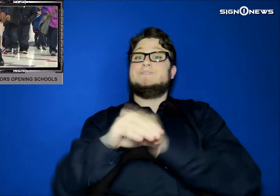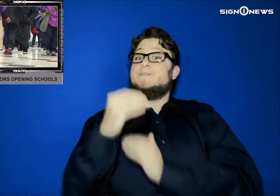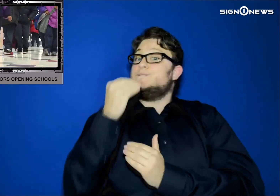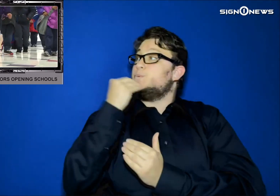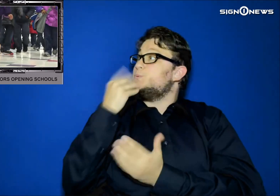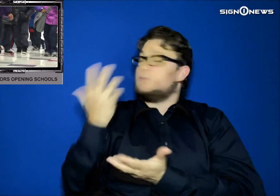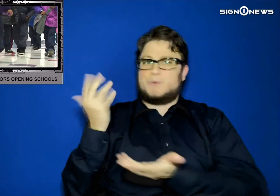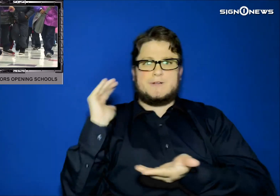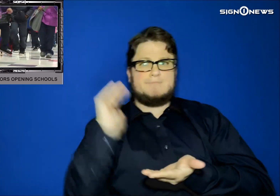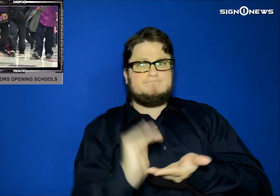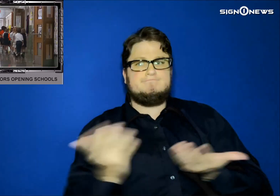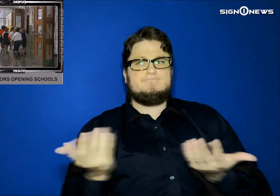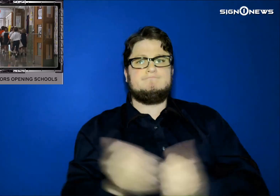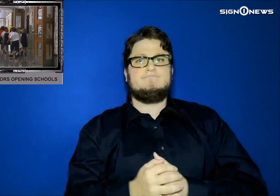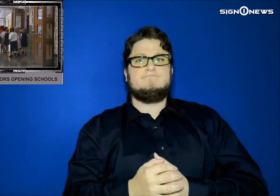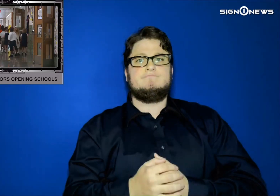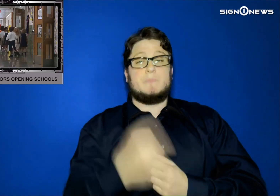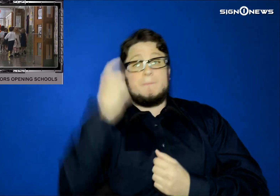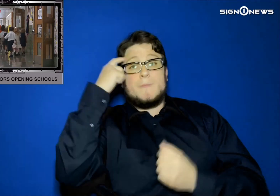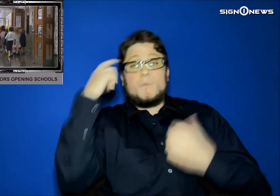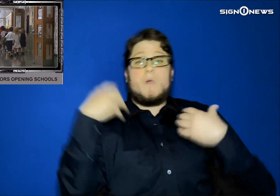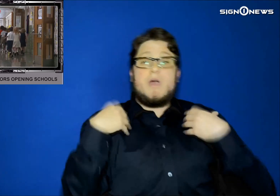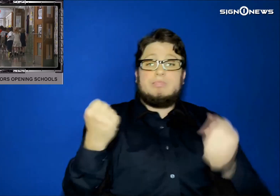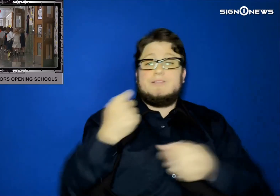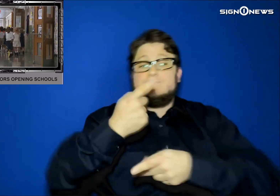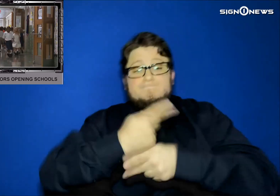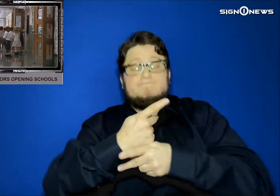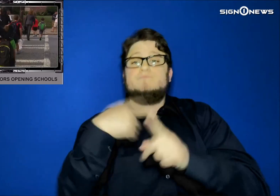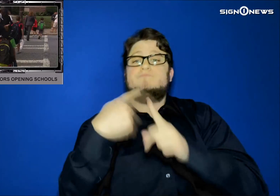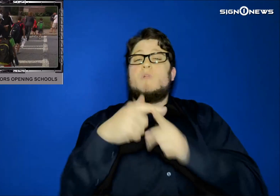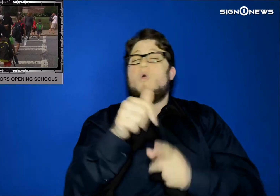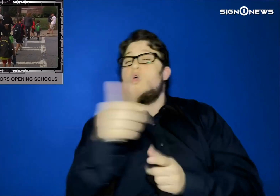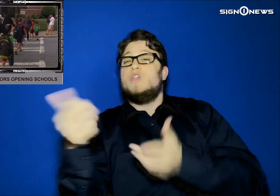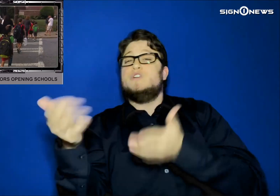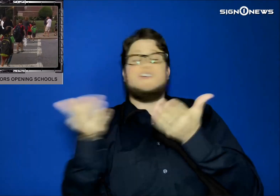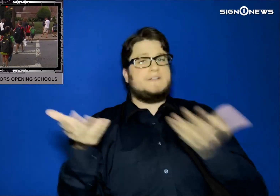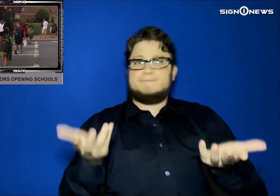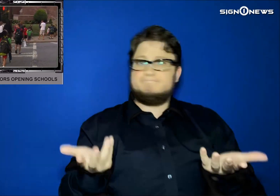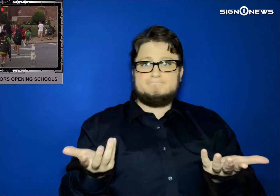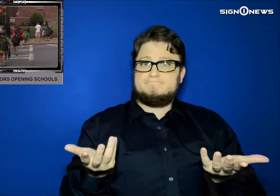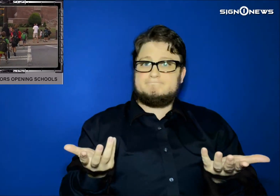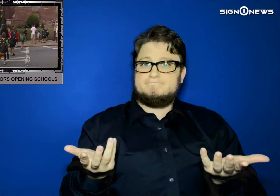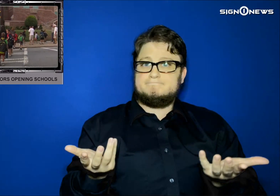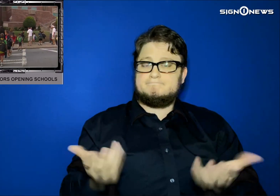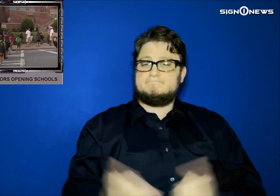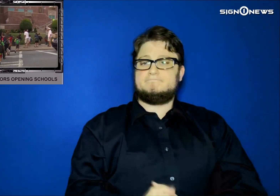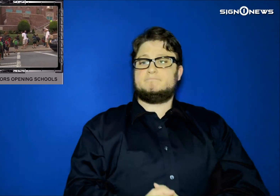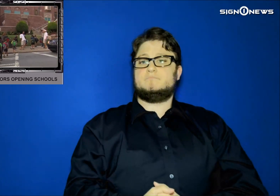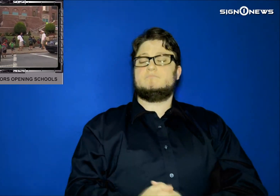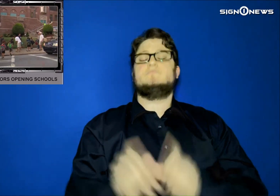and less access to food, mental health care and other services.